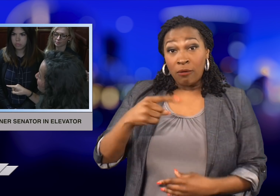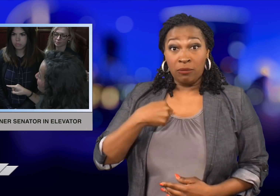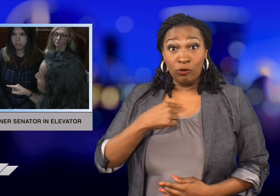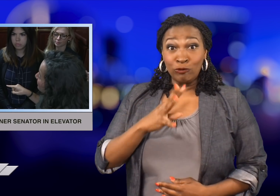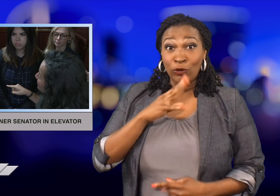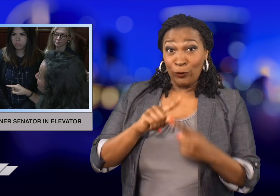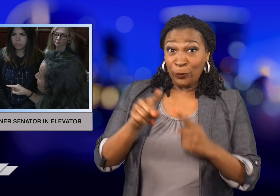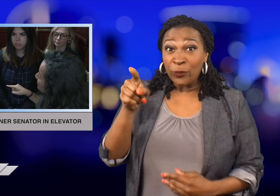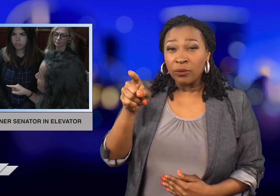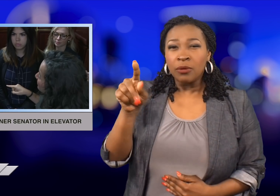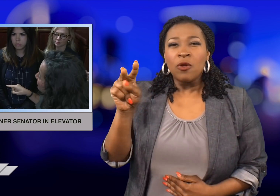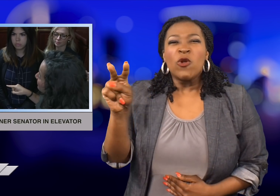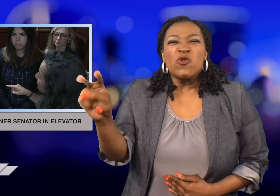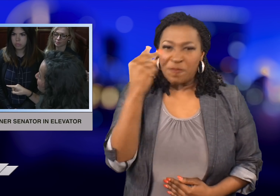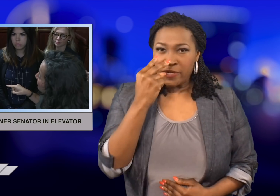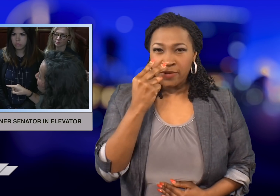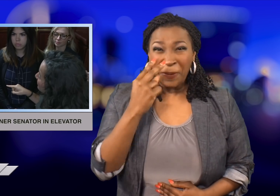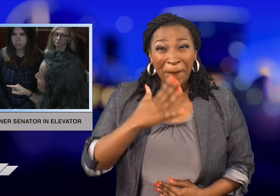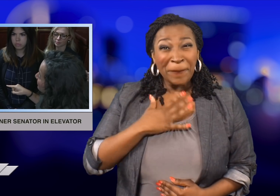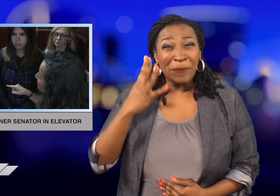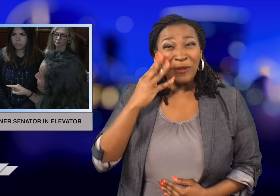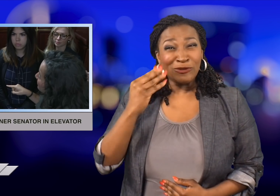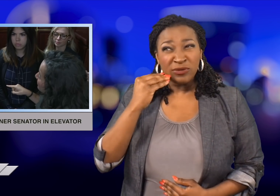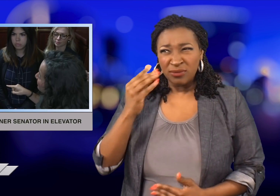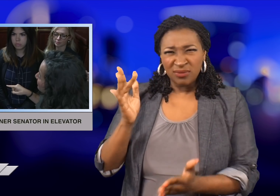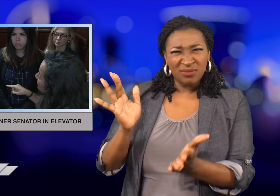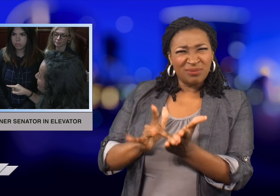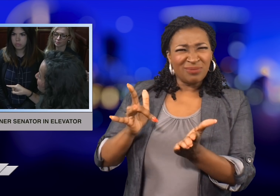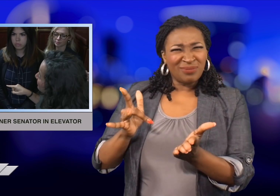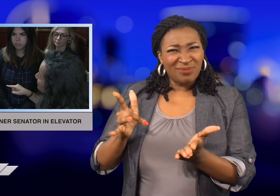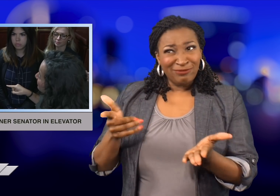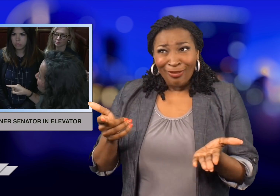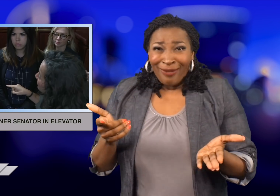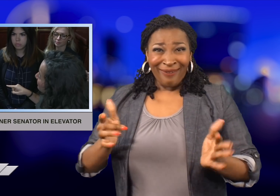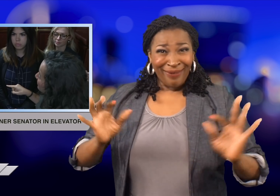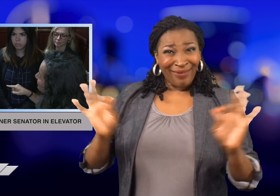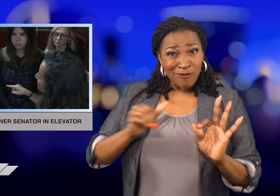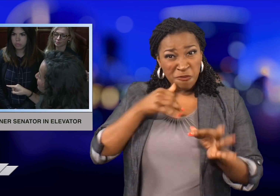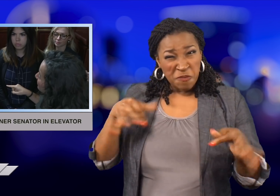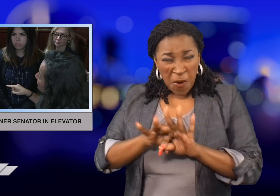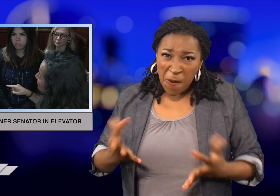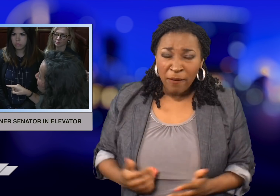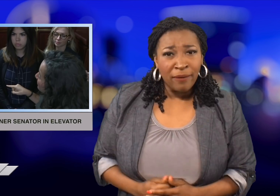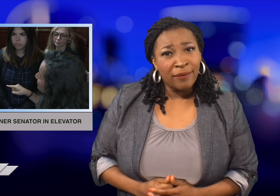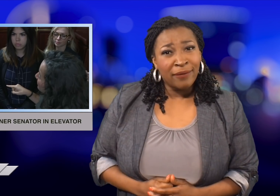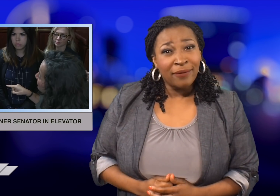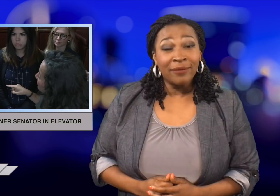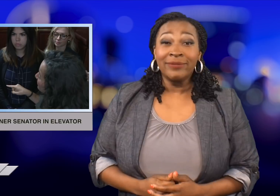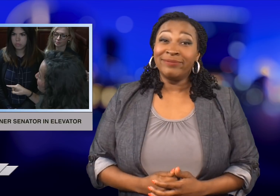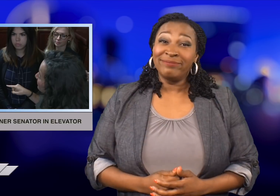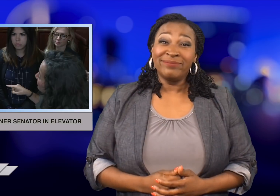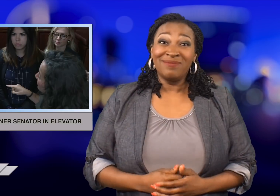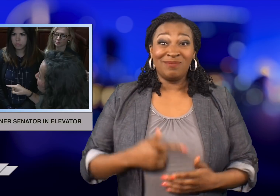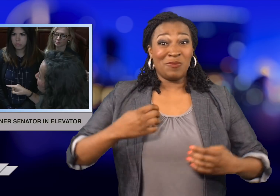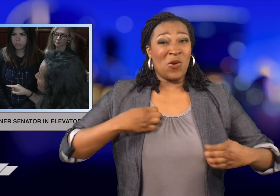Look at me when I'm talking to you! You're telling me my assault doesn't matter!"